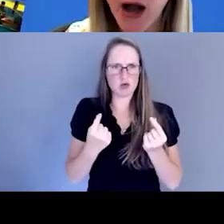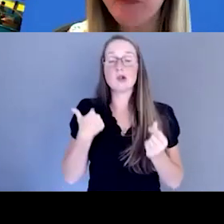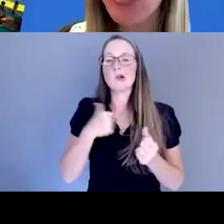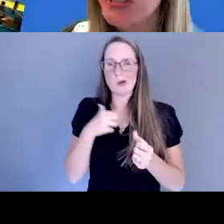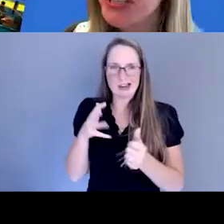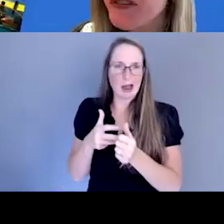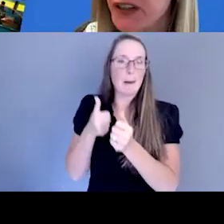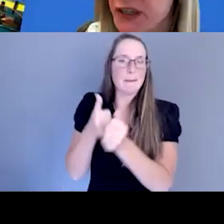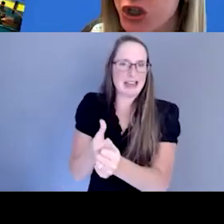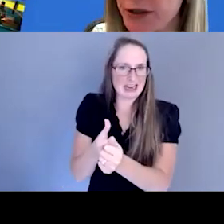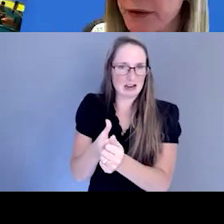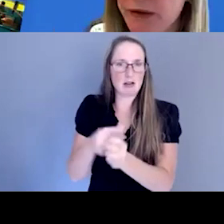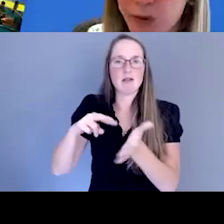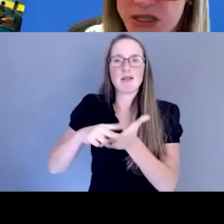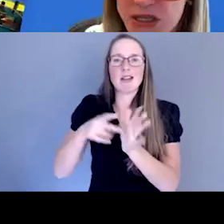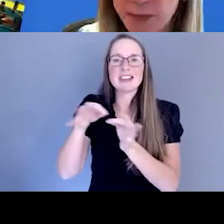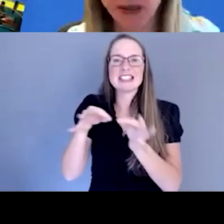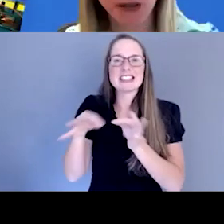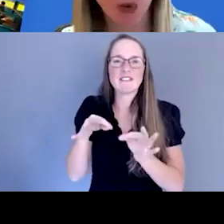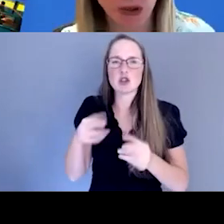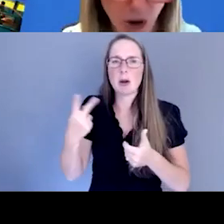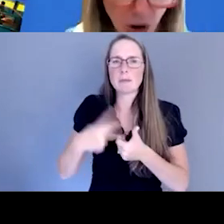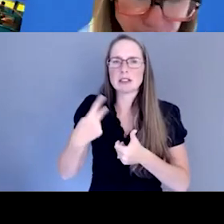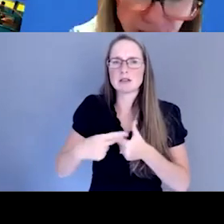the definition of participant support costs